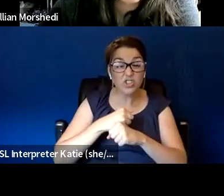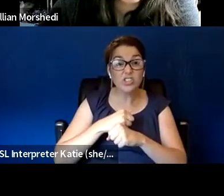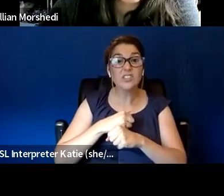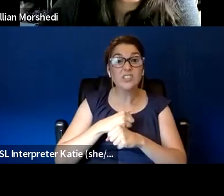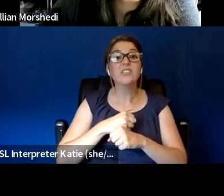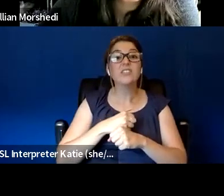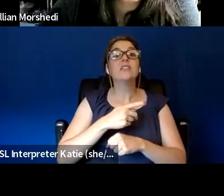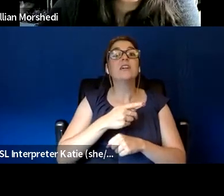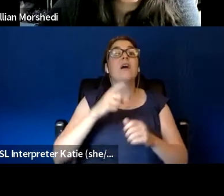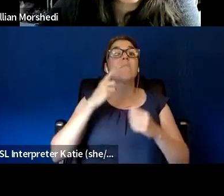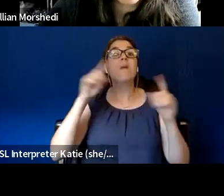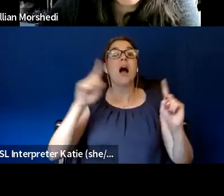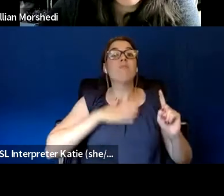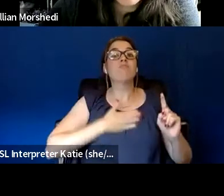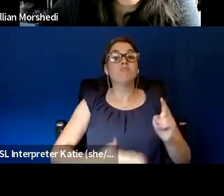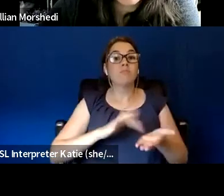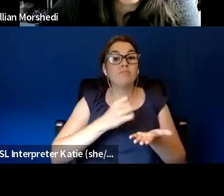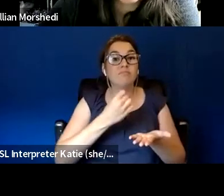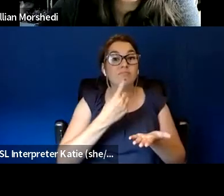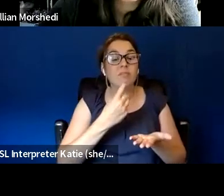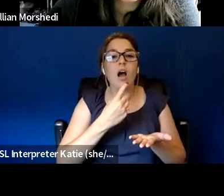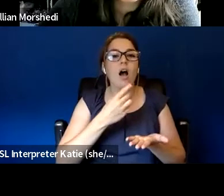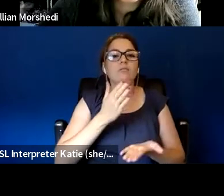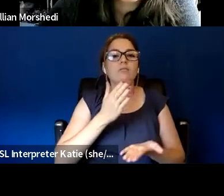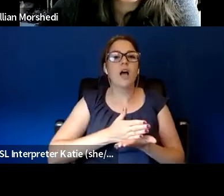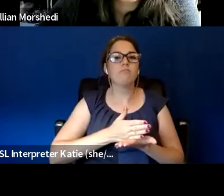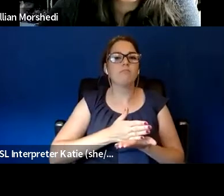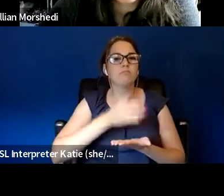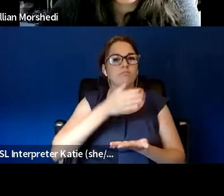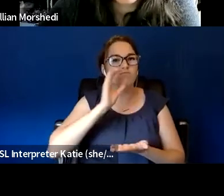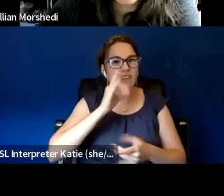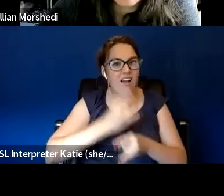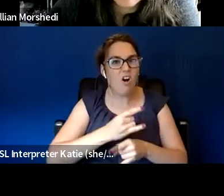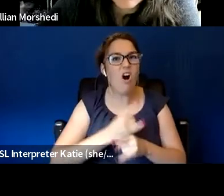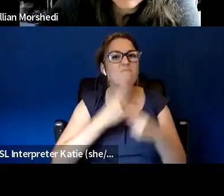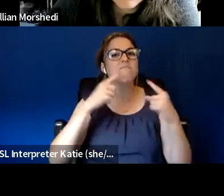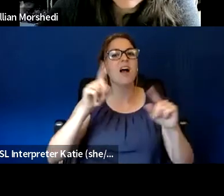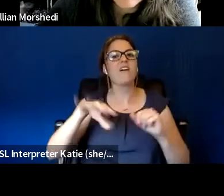there's a light at the end of their tunnel is like really special to us. And it's a really great way for us to be able